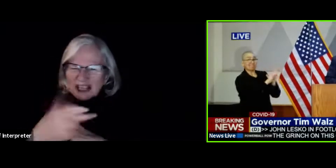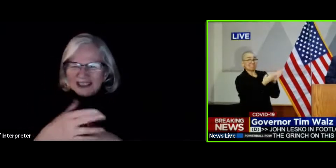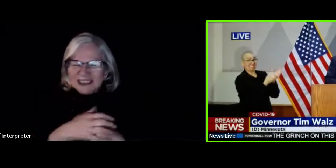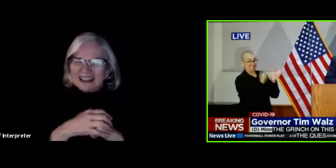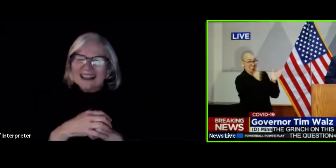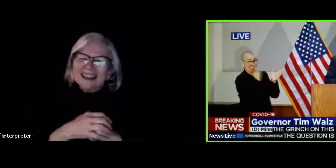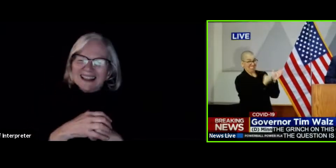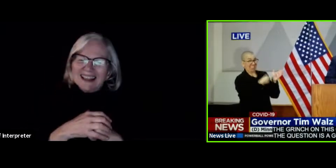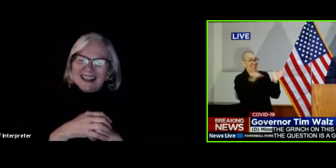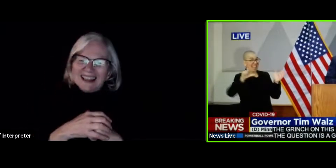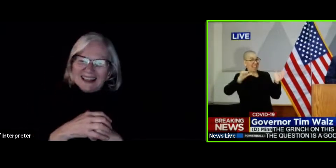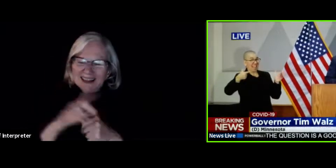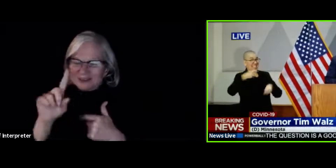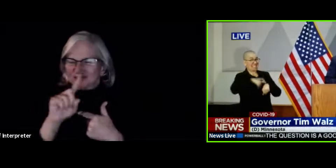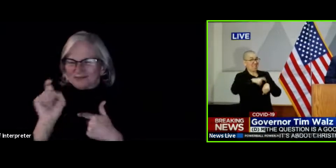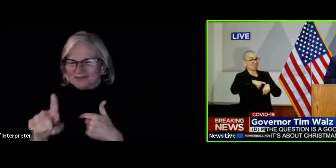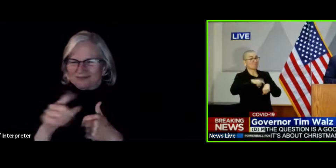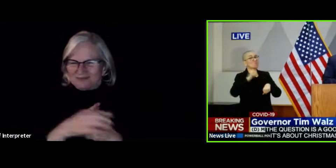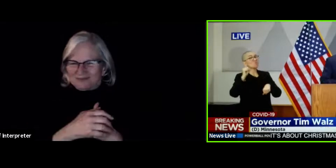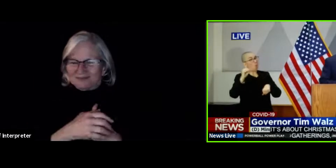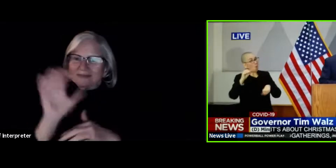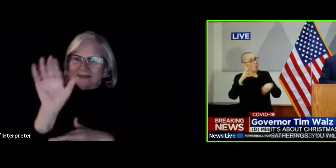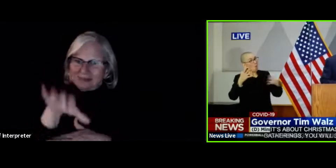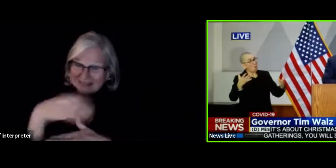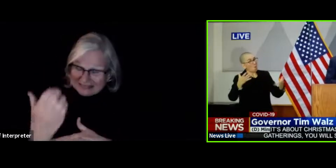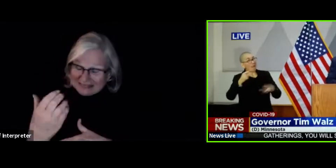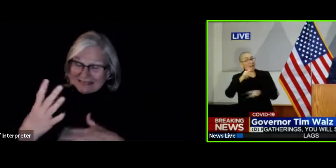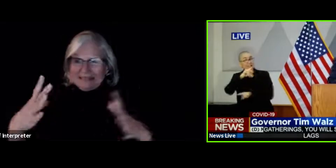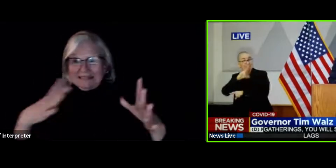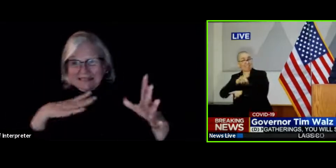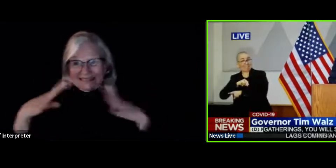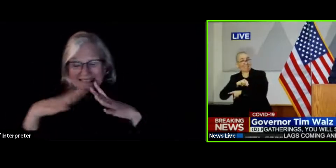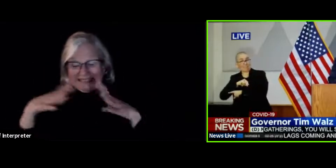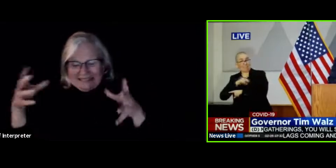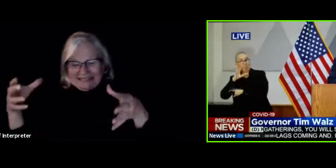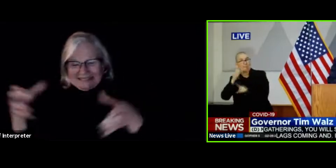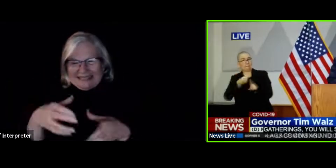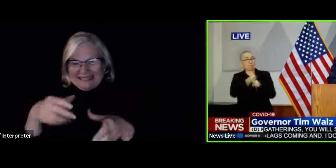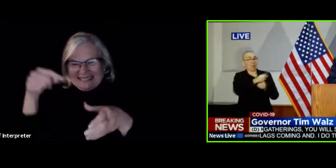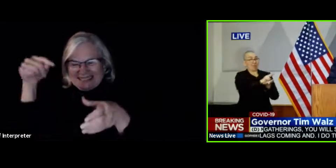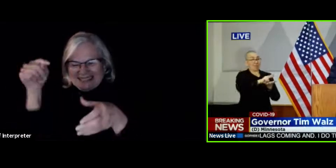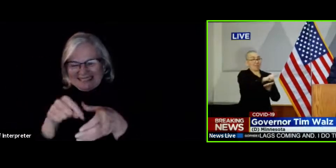ANECDOTALLY, WHAT WE'RE SEEING MINNESOTANS DID A PRETTY GOOD JOB STAYING HOME BUT THERE IS SOME MOVEMENT ON